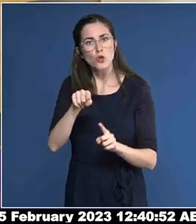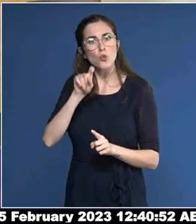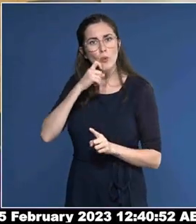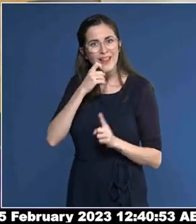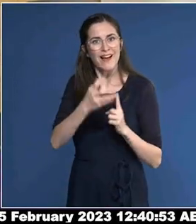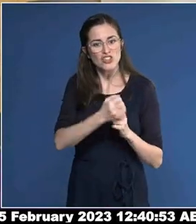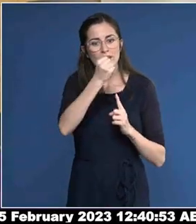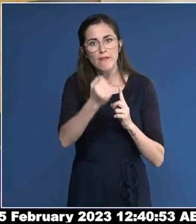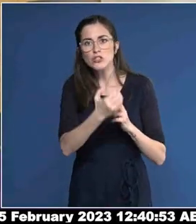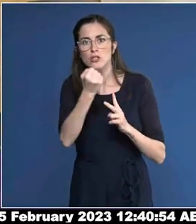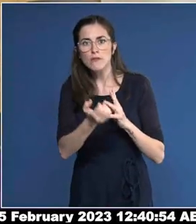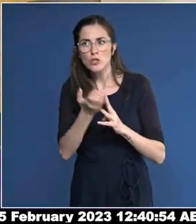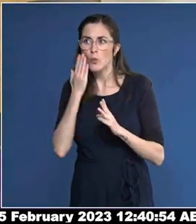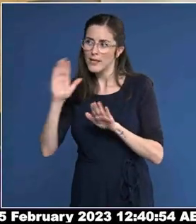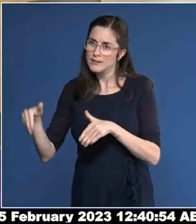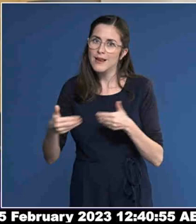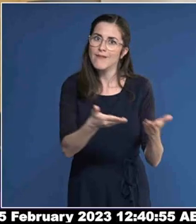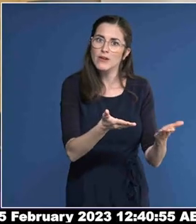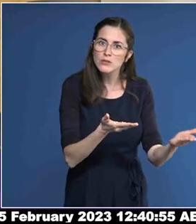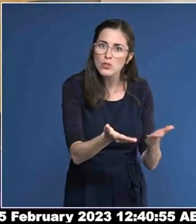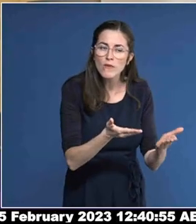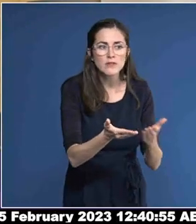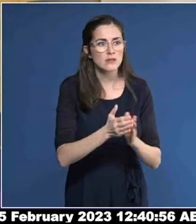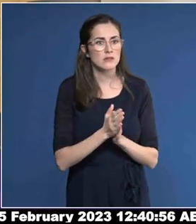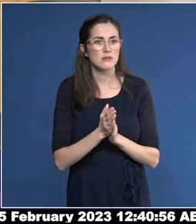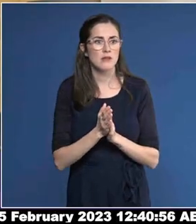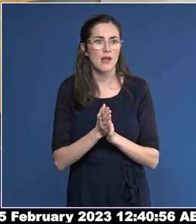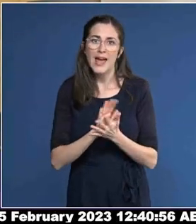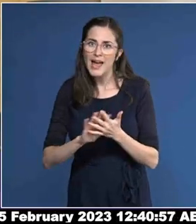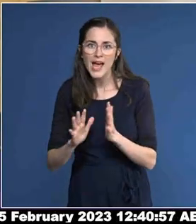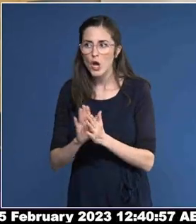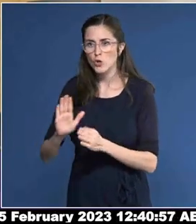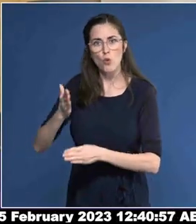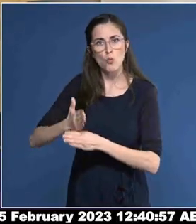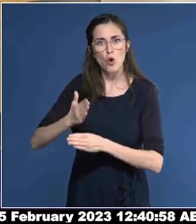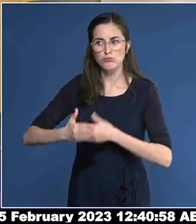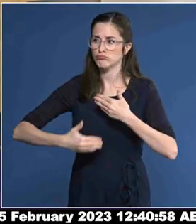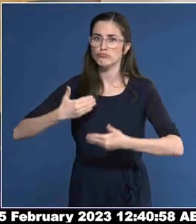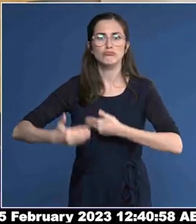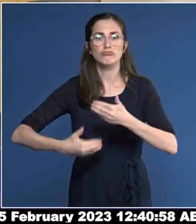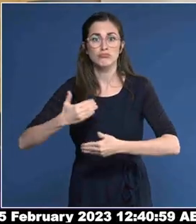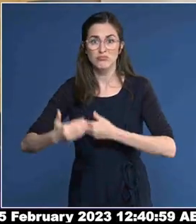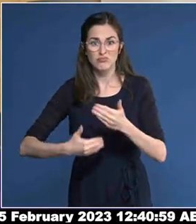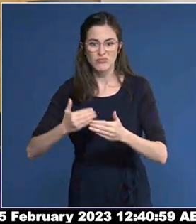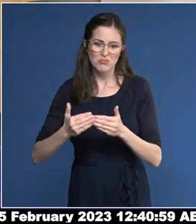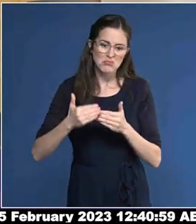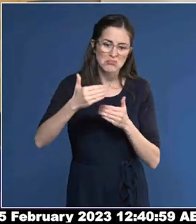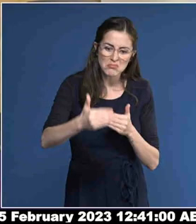services but also the way in which the organisations operate will work to over a three, four-year period?